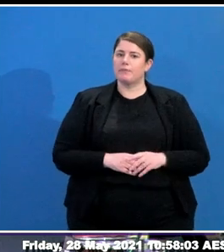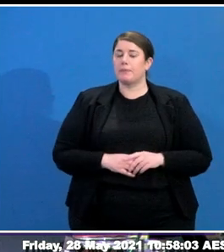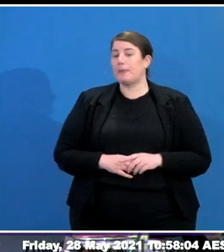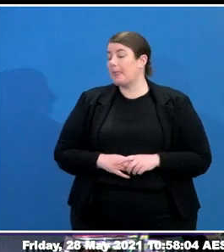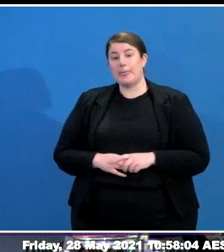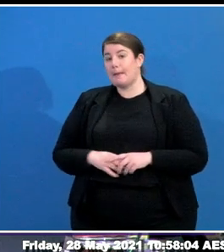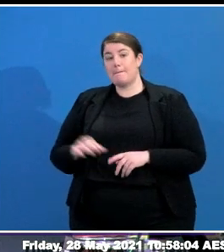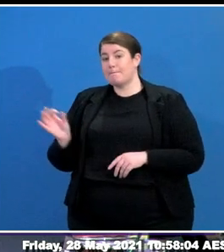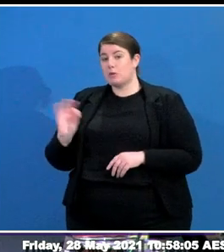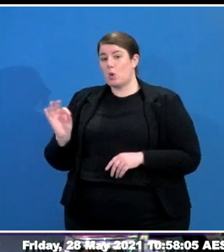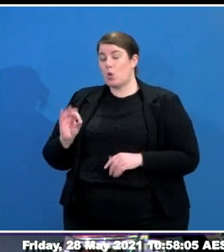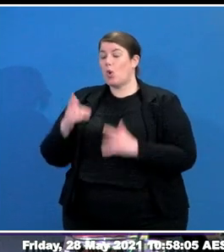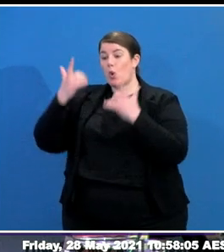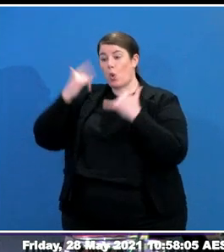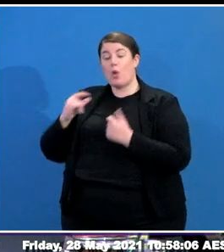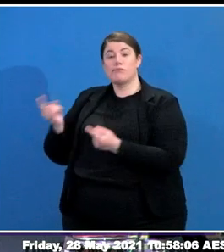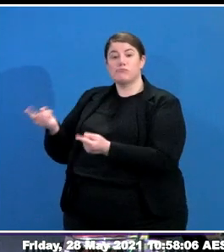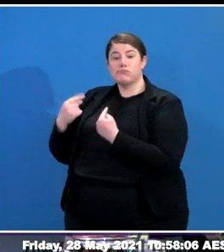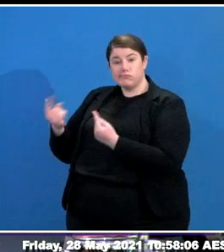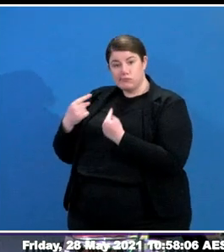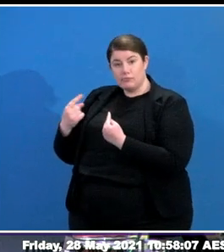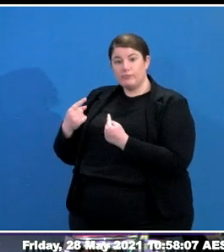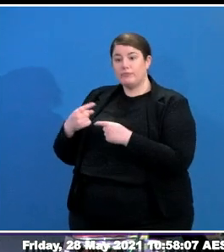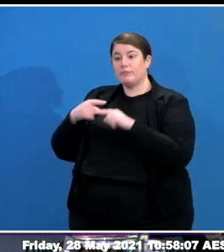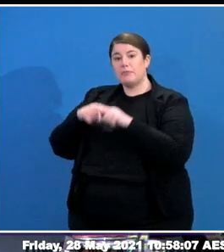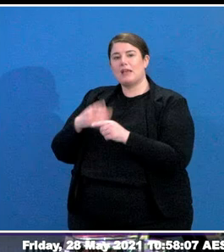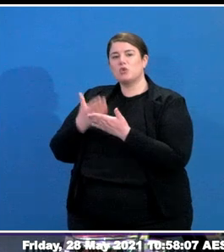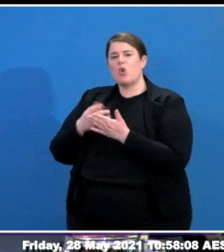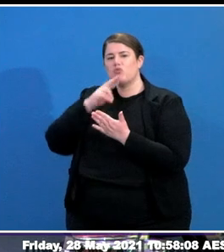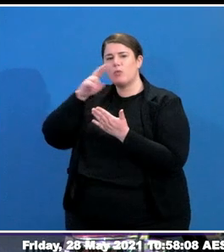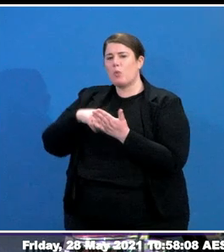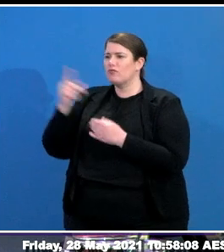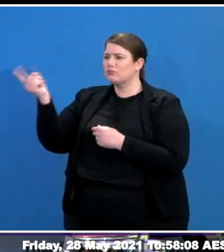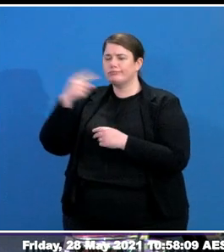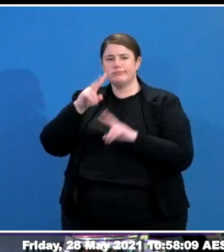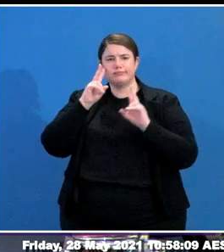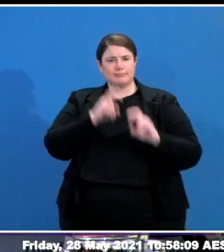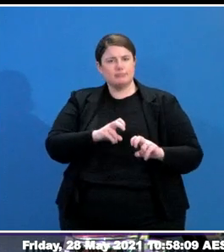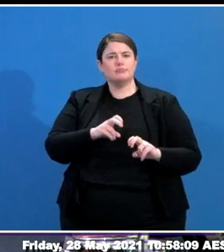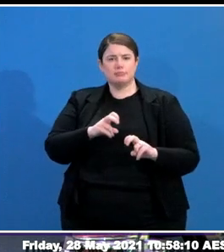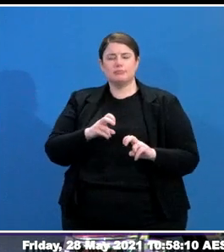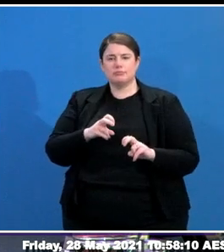Our legal advice was that based on the Piaud reports, also given the court